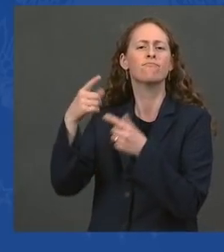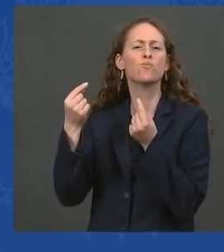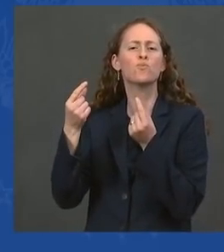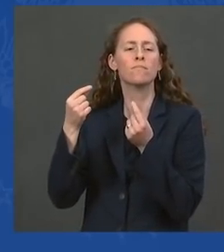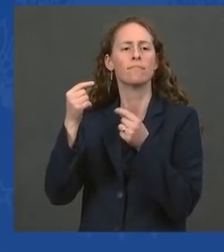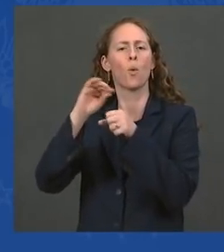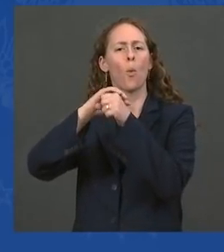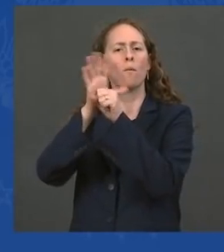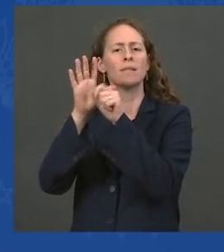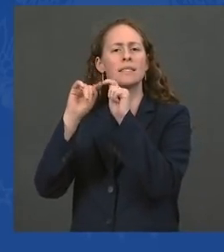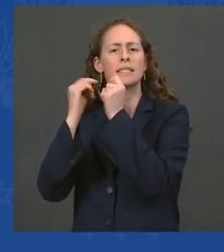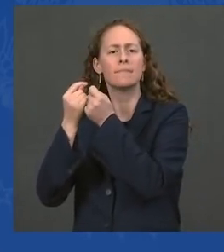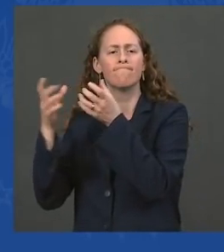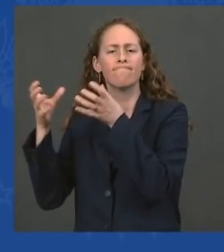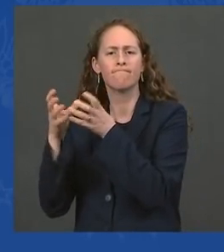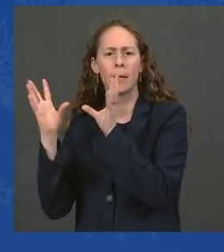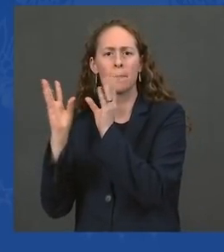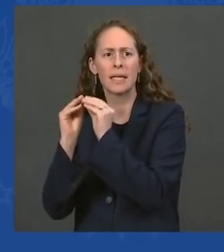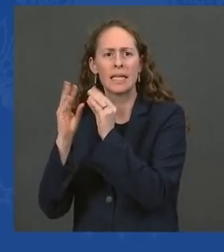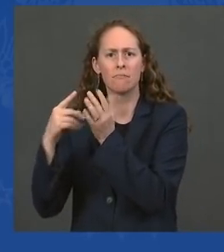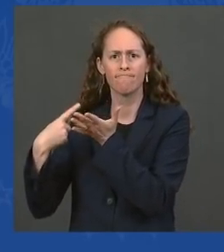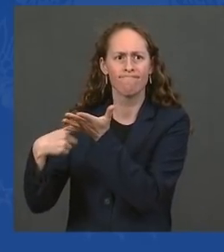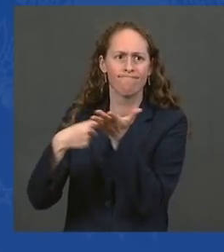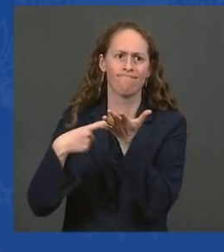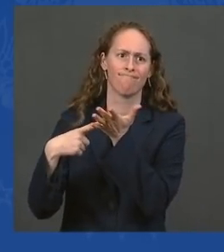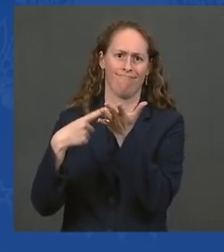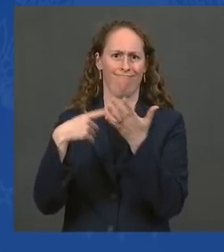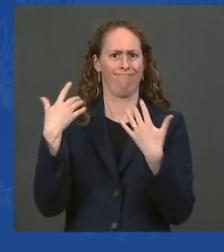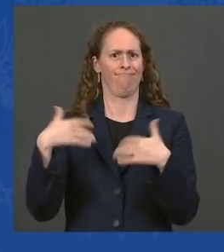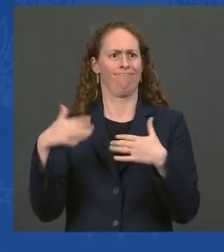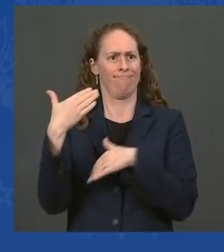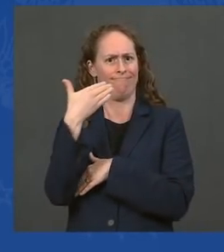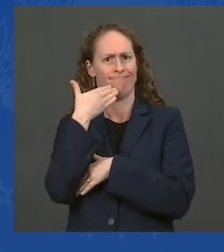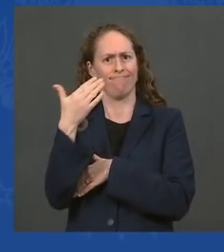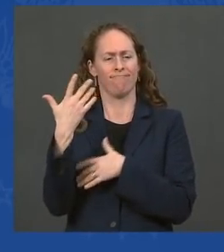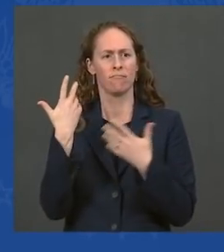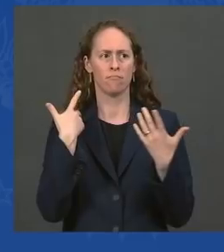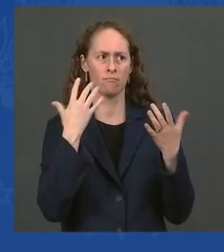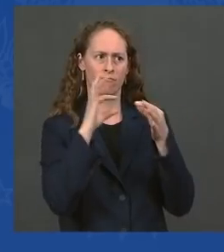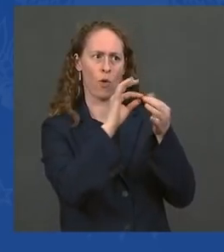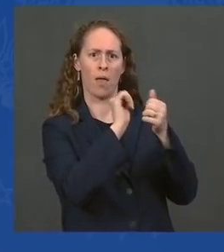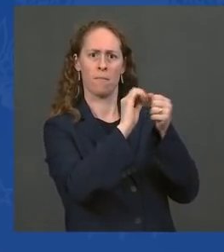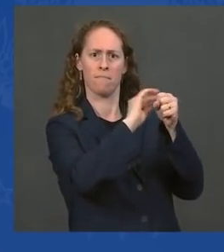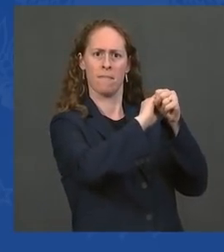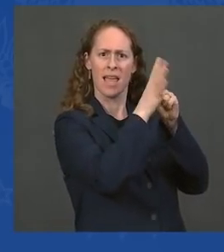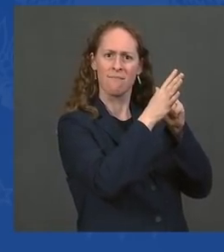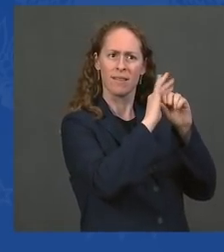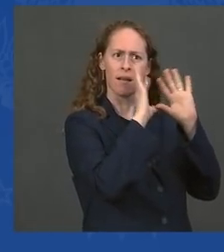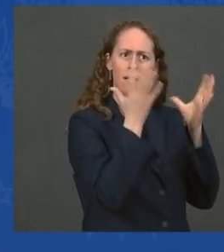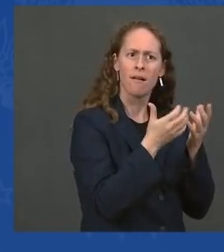on the progress we're making in our fight against the virus. Today, I want to provide a brief update on my plan